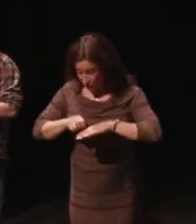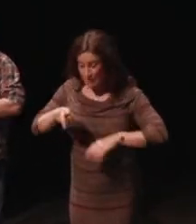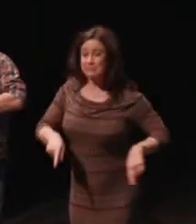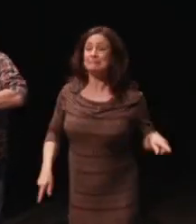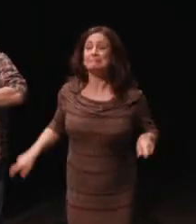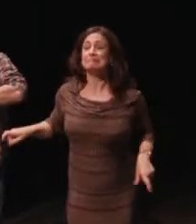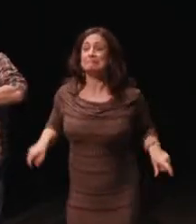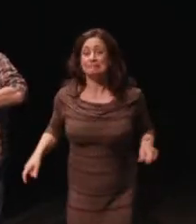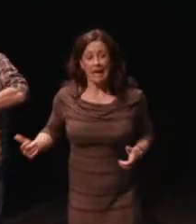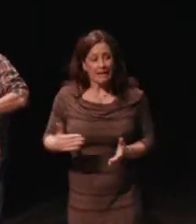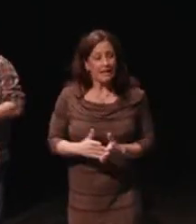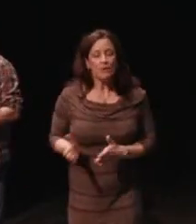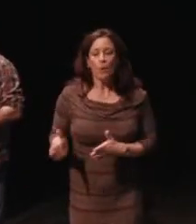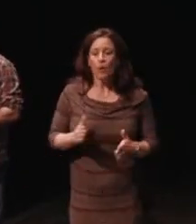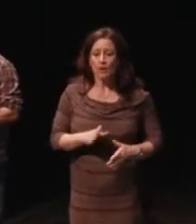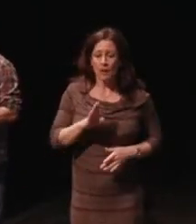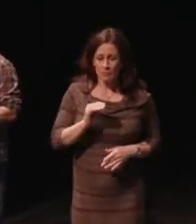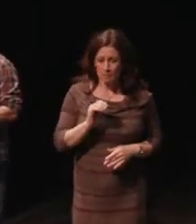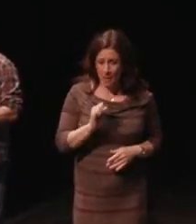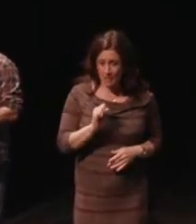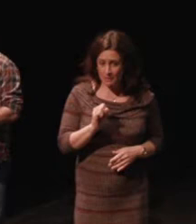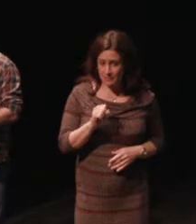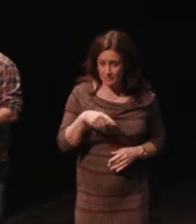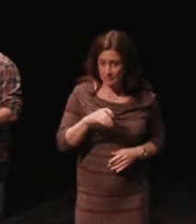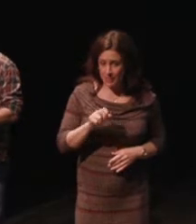Perhaps, it's extremely difficult for a long period of